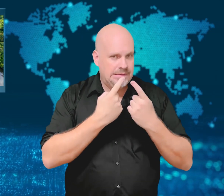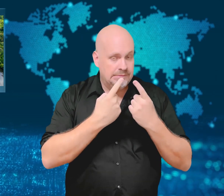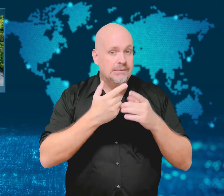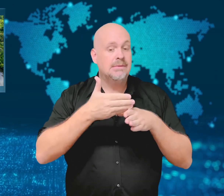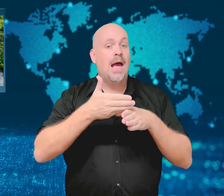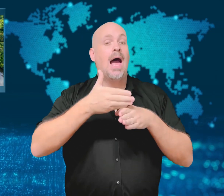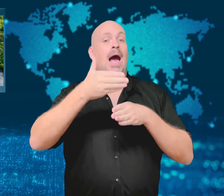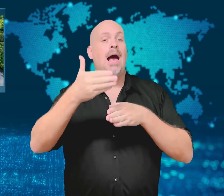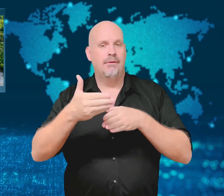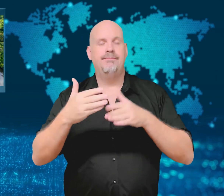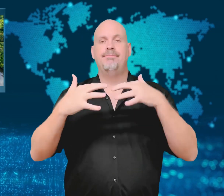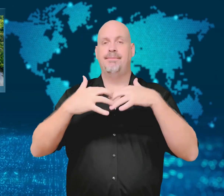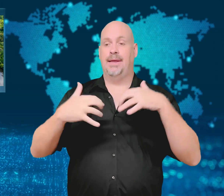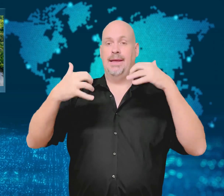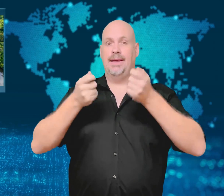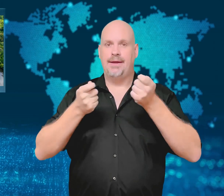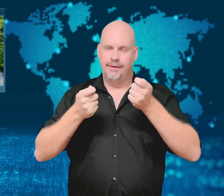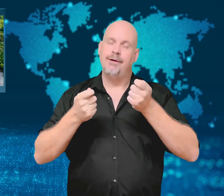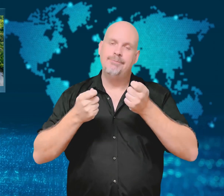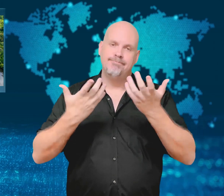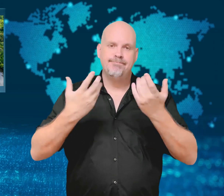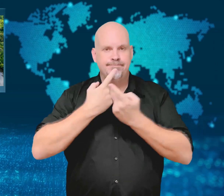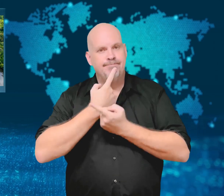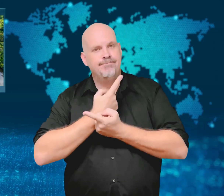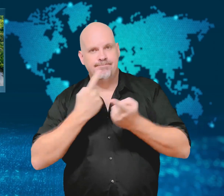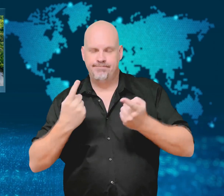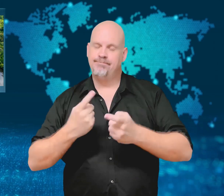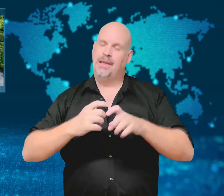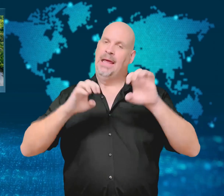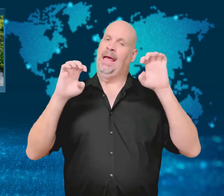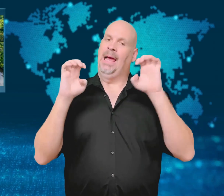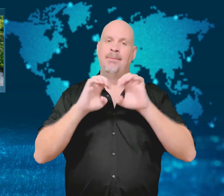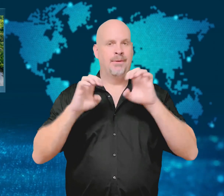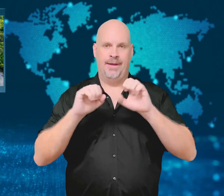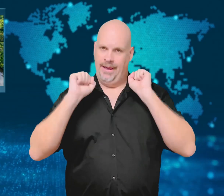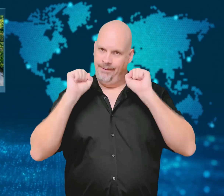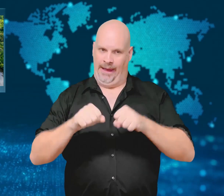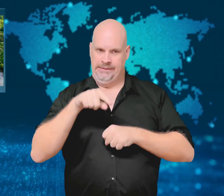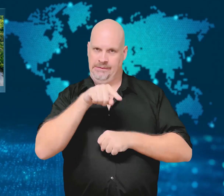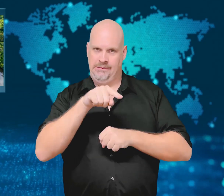Following Chahua's visit, the government announced